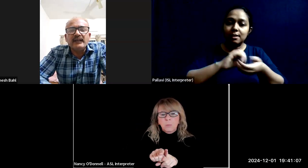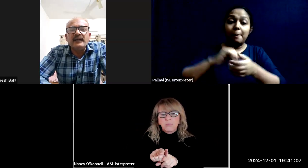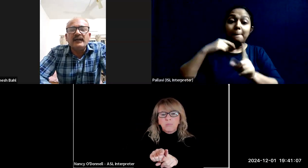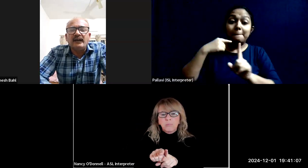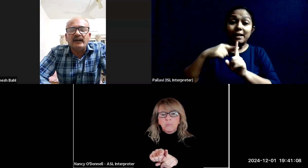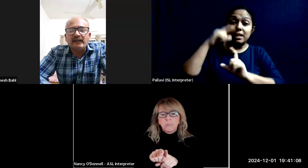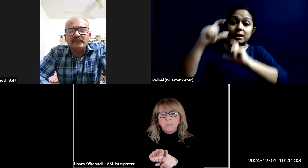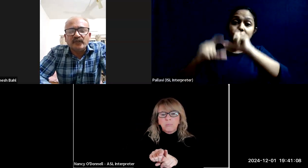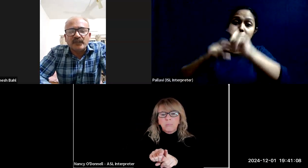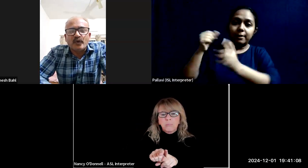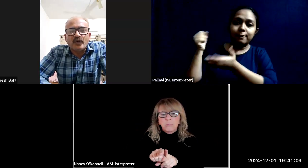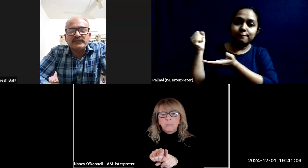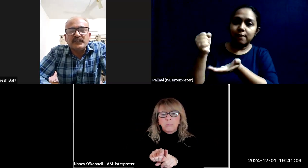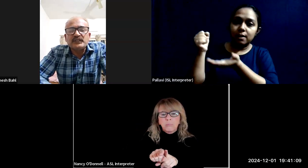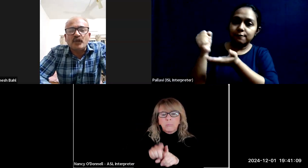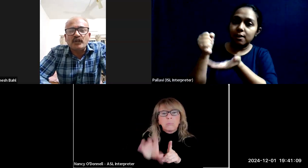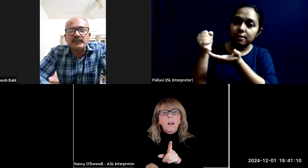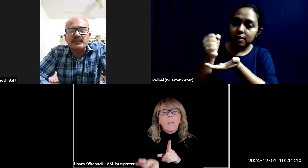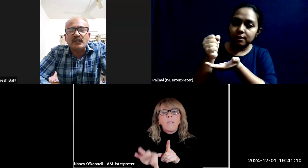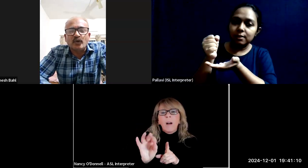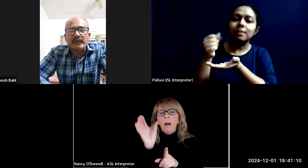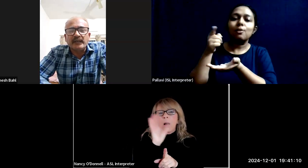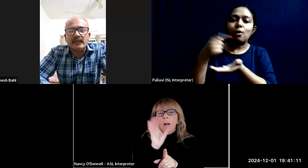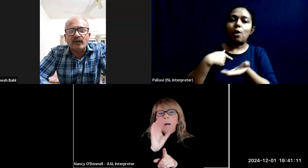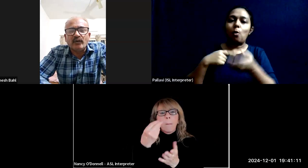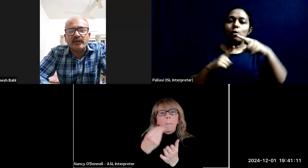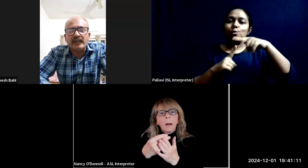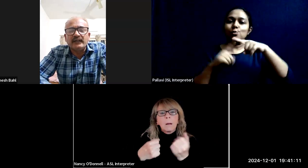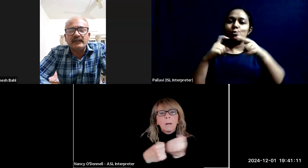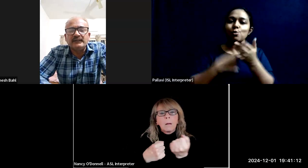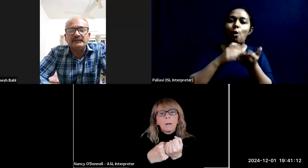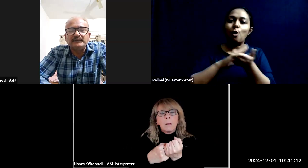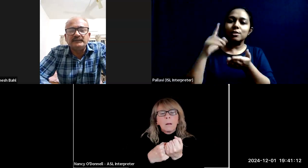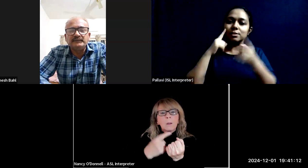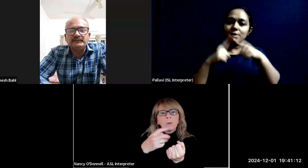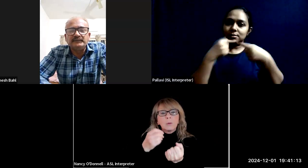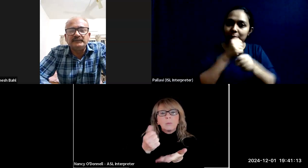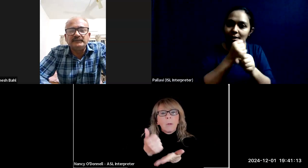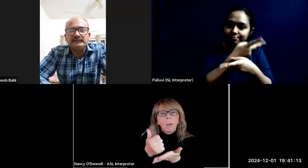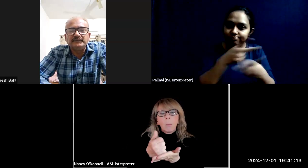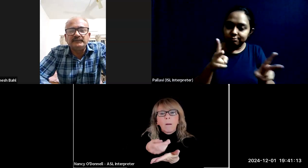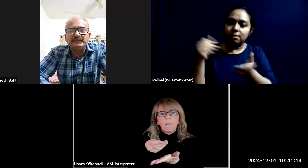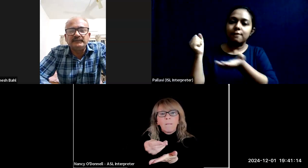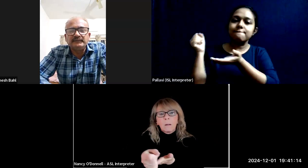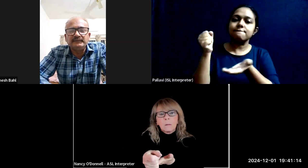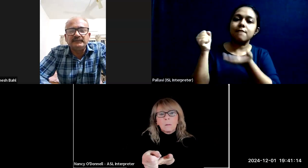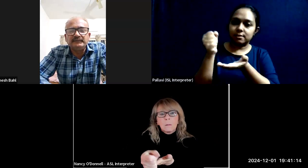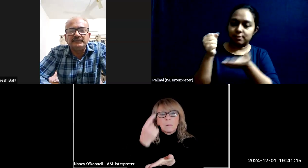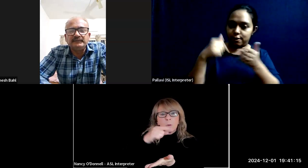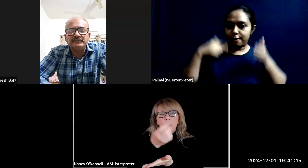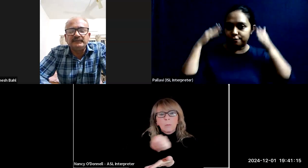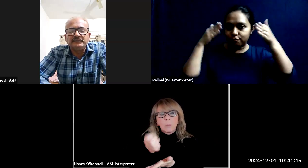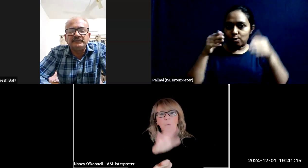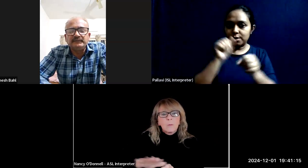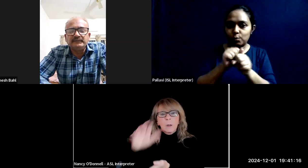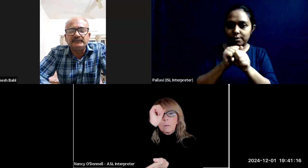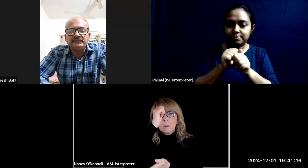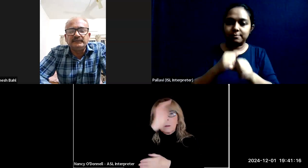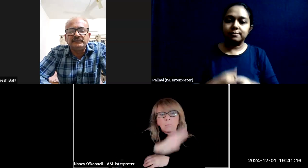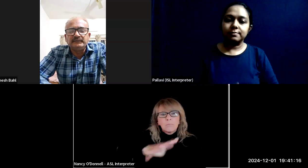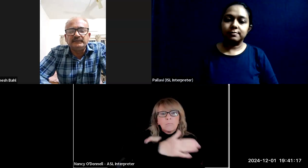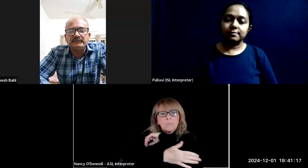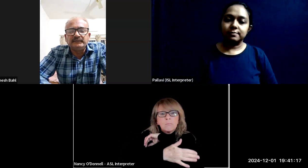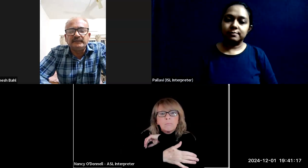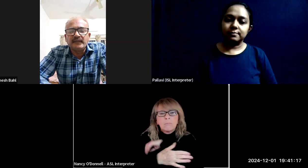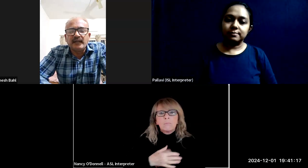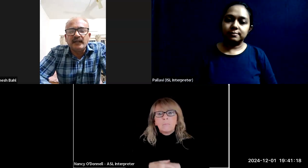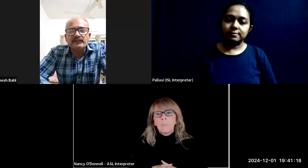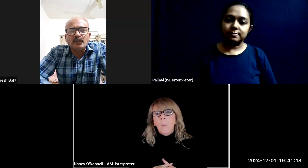for the products which Torchit is developing all over India.